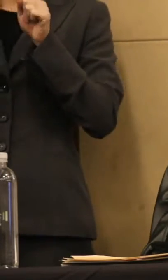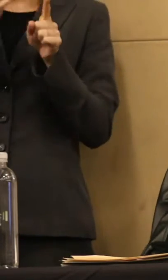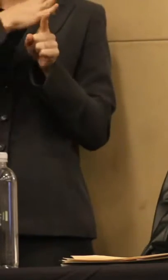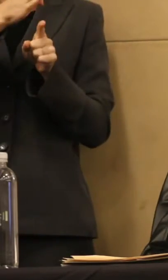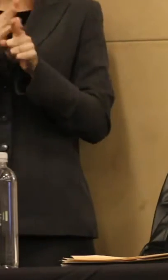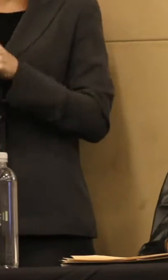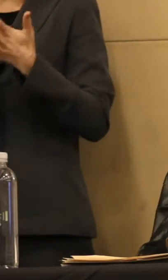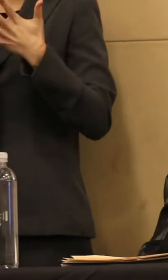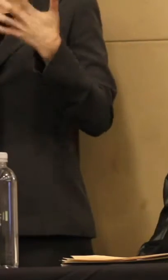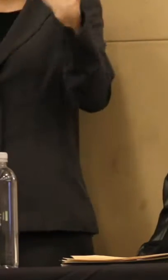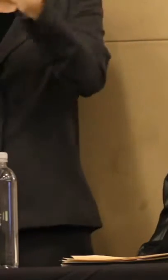in.